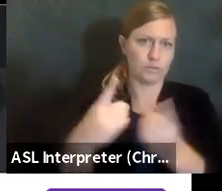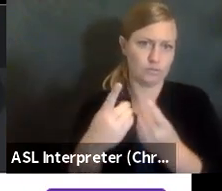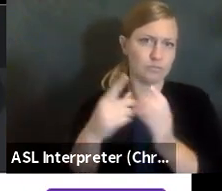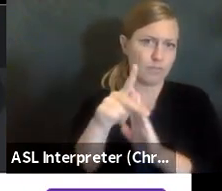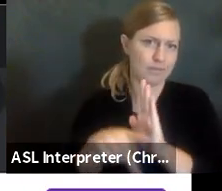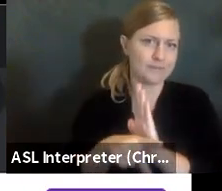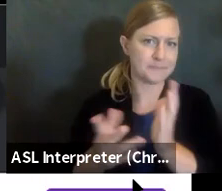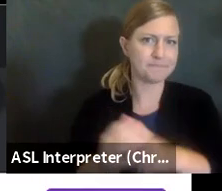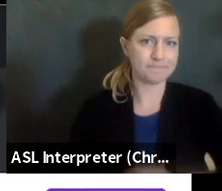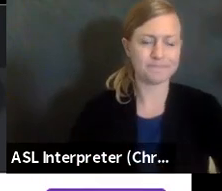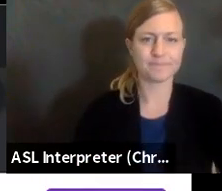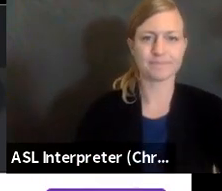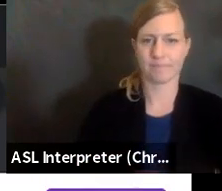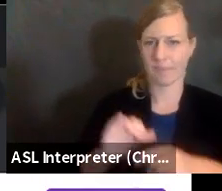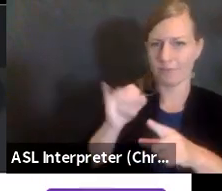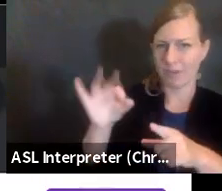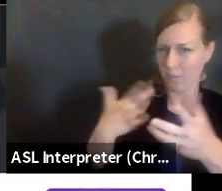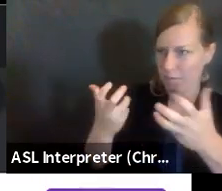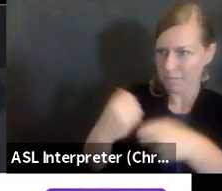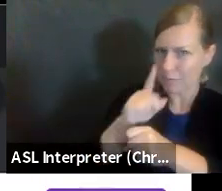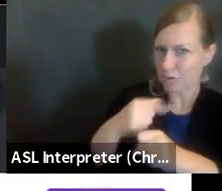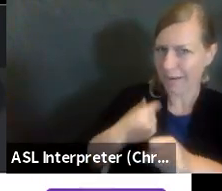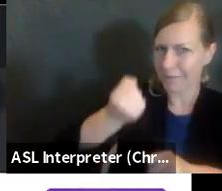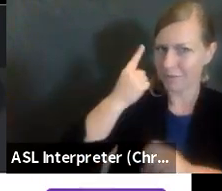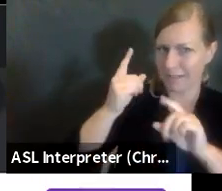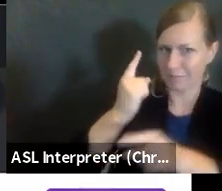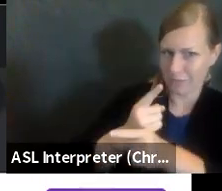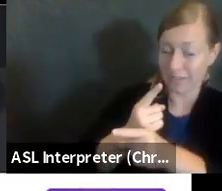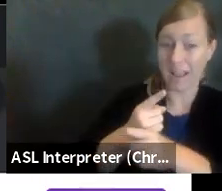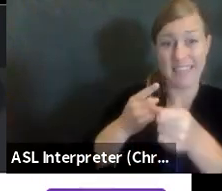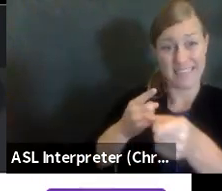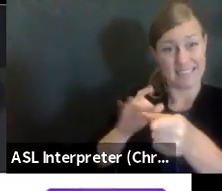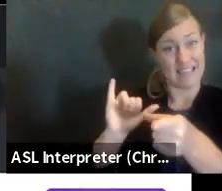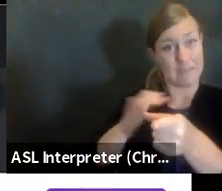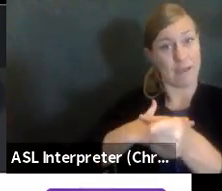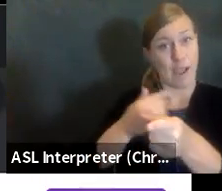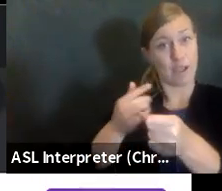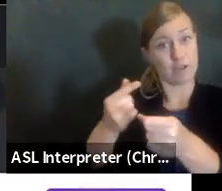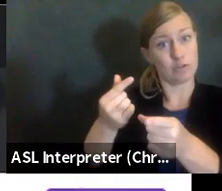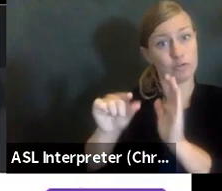ESD 101 - Jeff Crawford: So, Katherine, make sure I heard that correctly. This is like my grade book that I would, in the past,